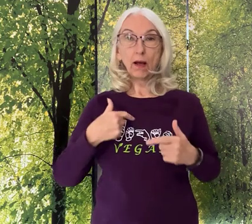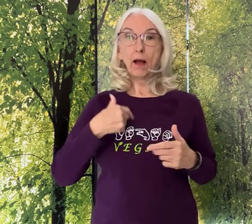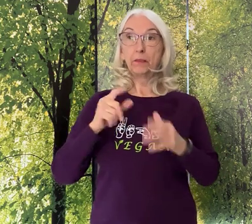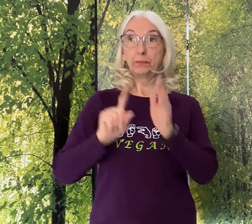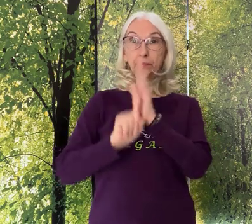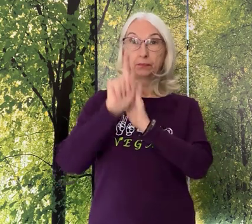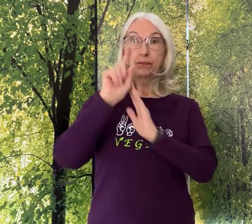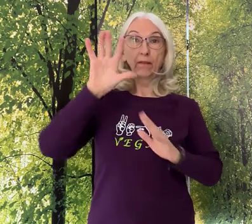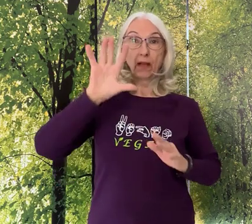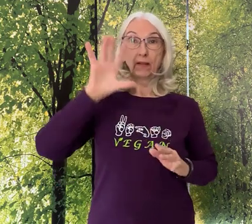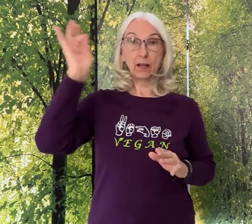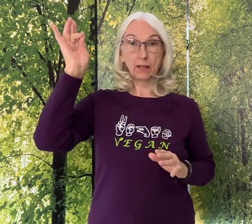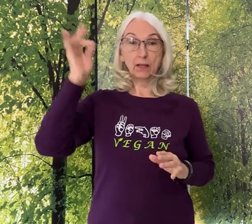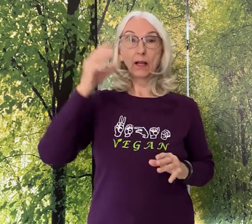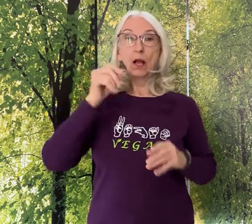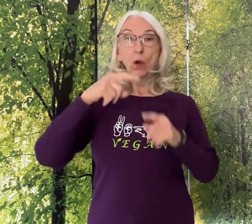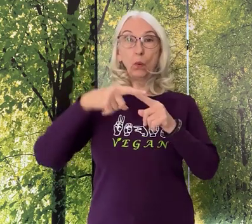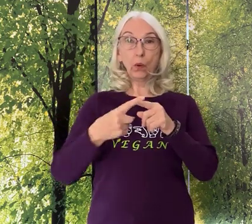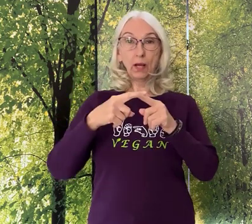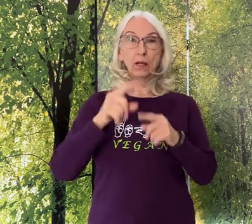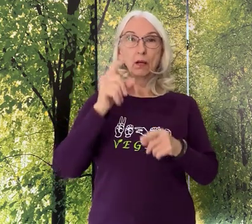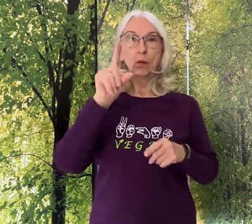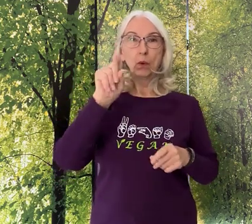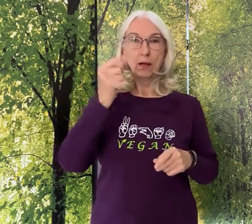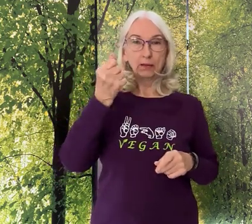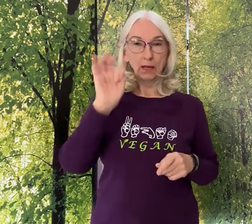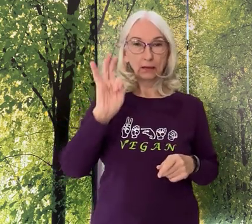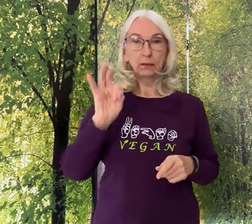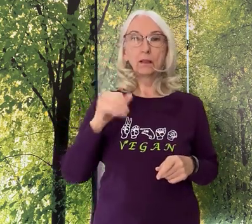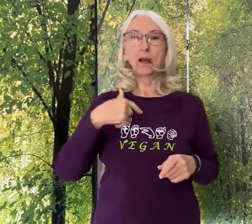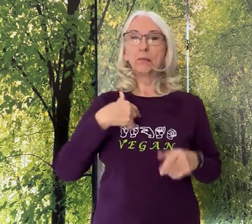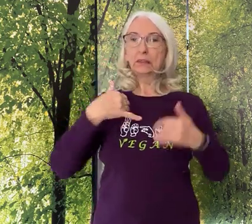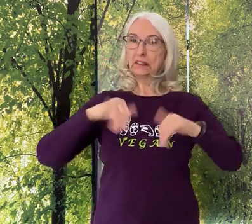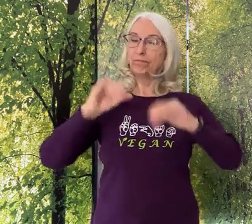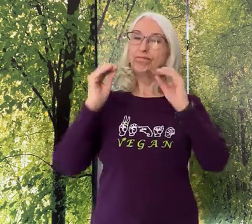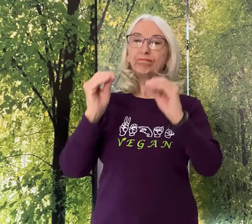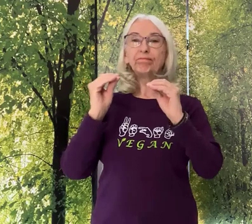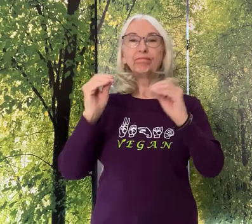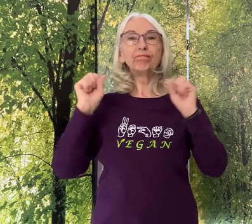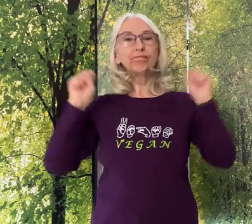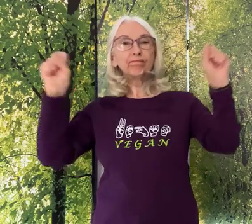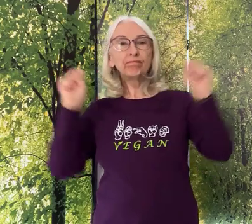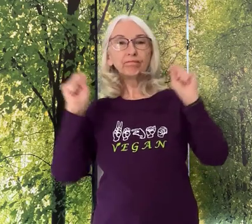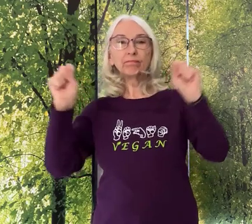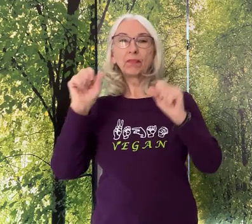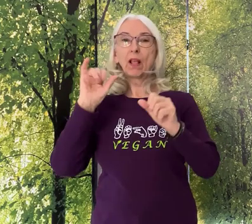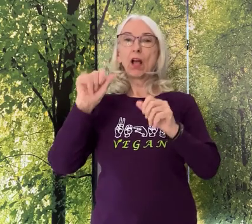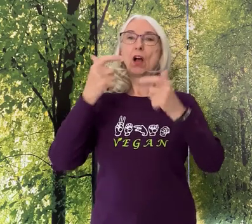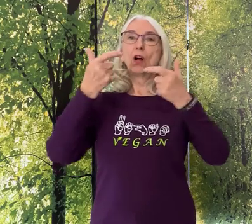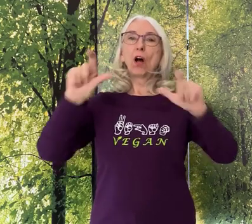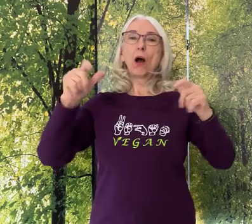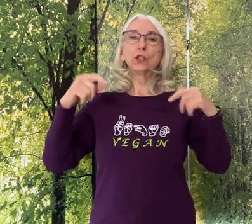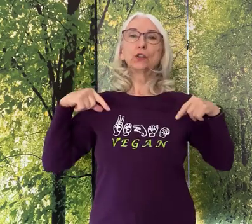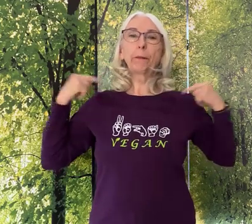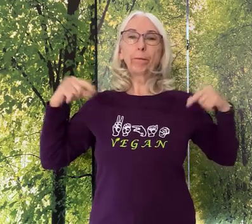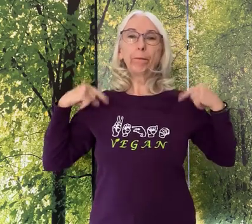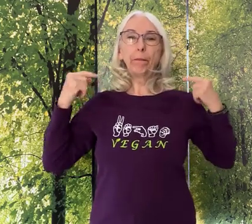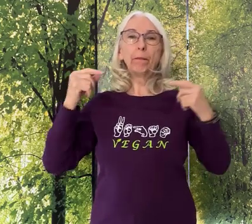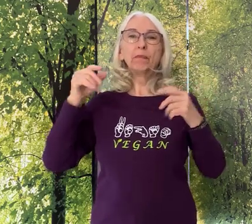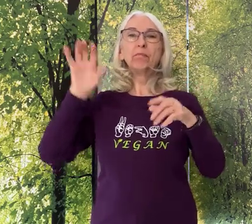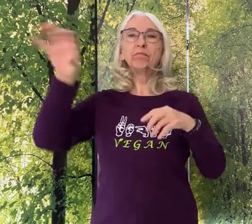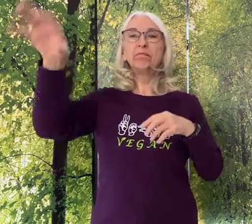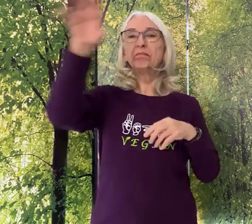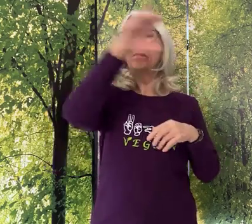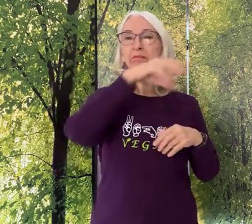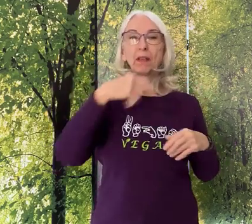I am 5’8” at 119 pounds. I still teach aerobics at a large gym complex.